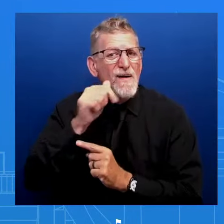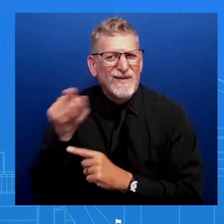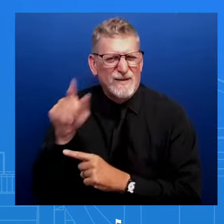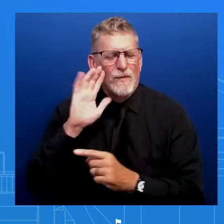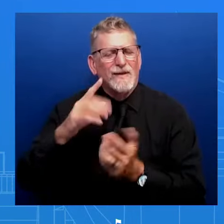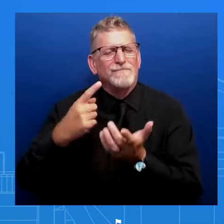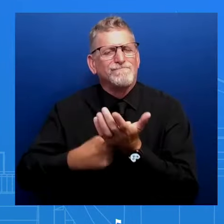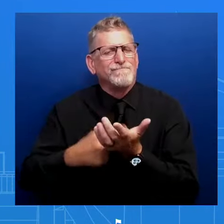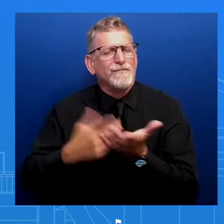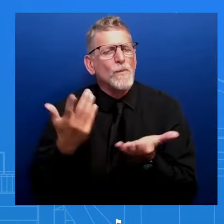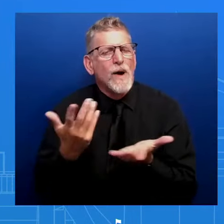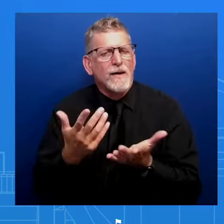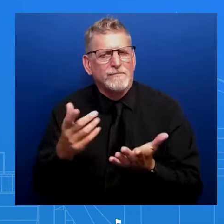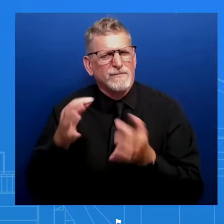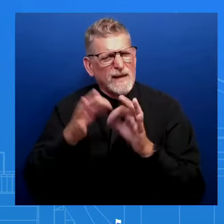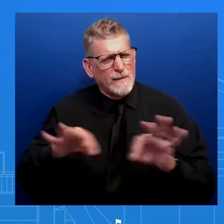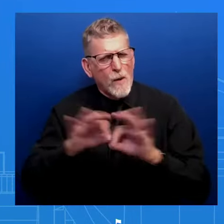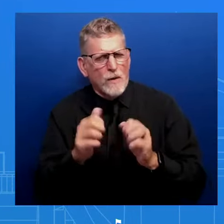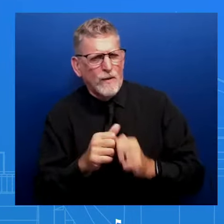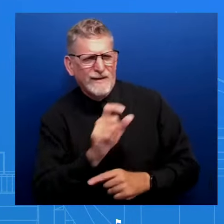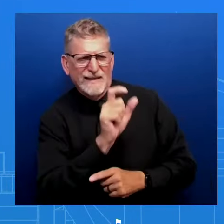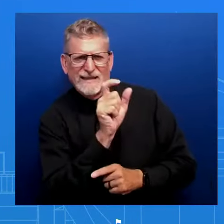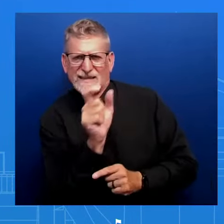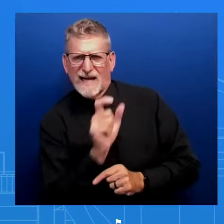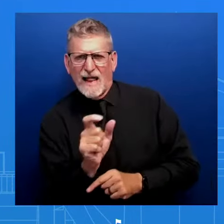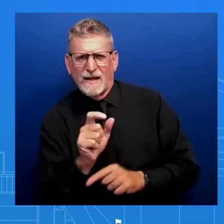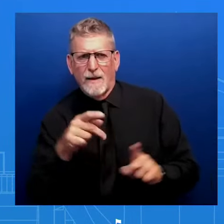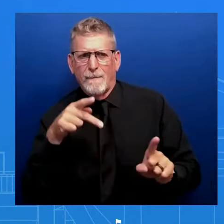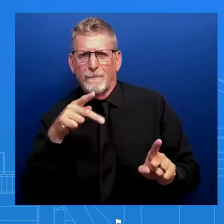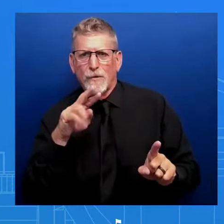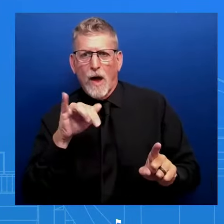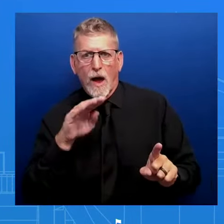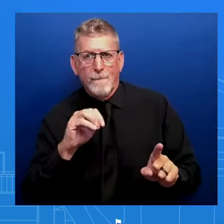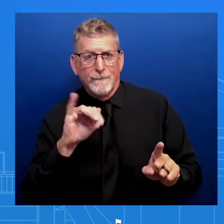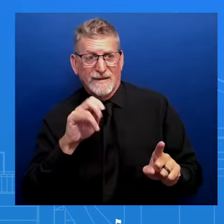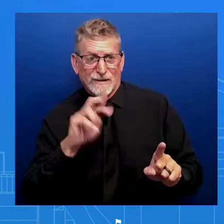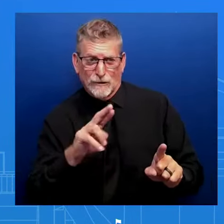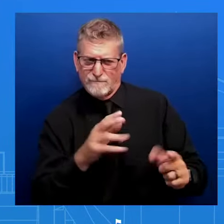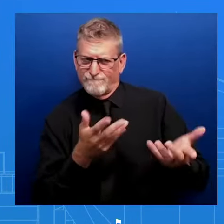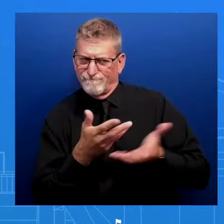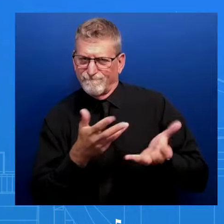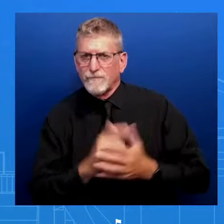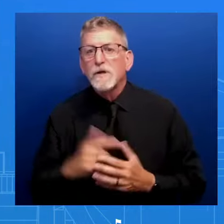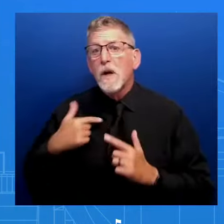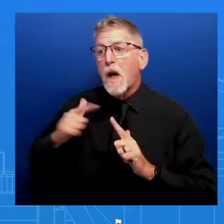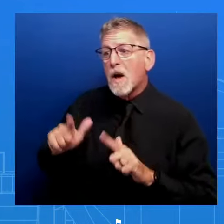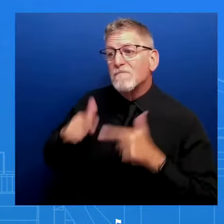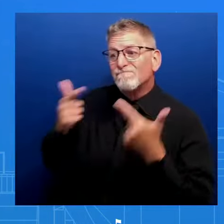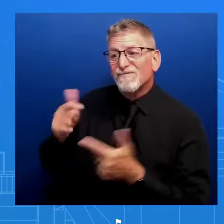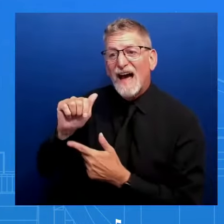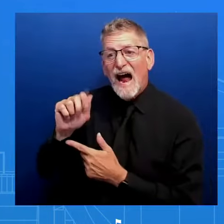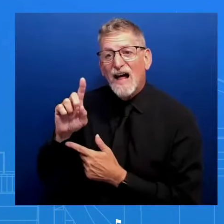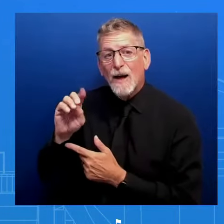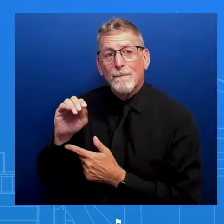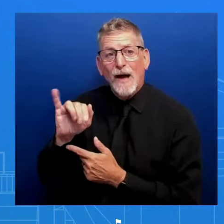And with that, Admiral. Mr. Kirby: Thanks, Karine. Good afternoon, everybody.